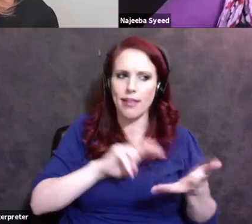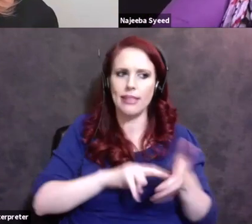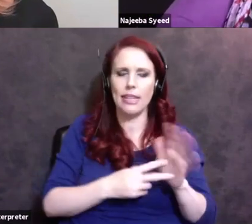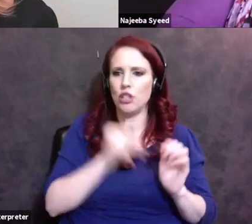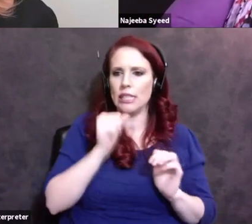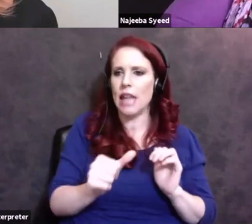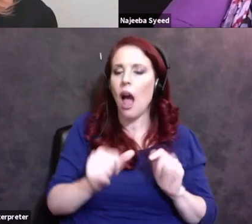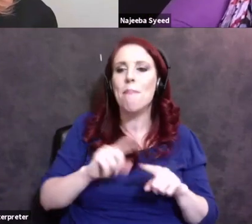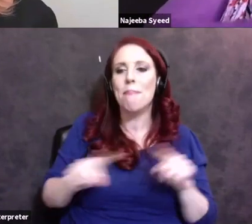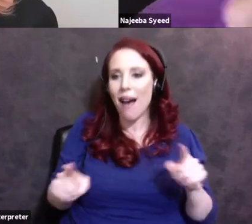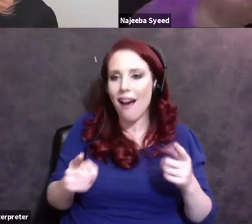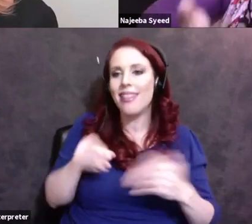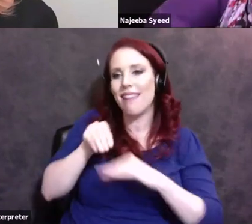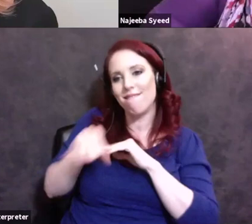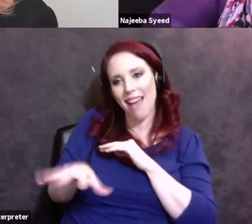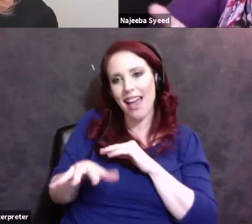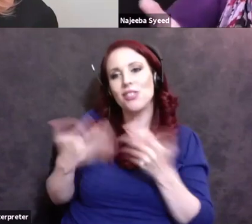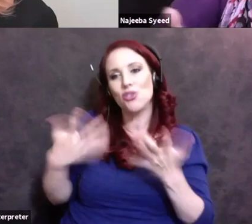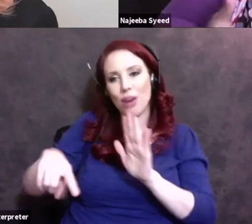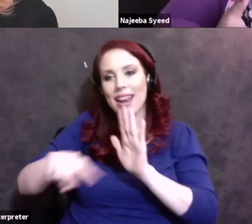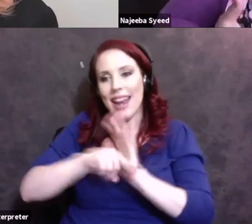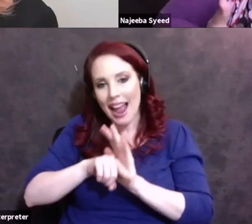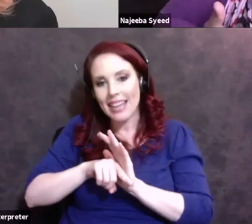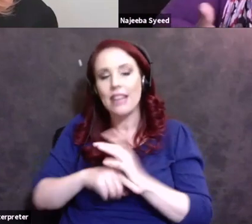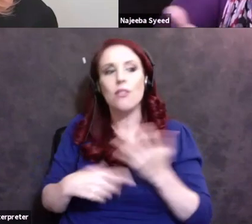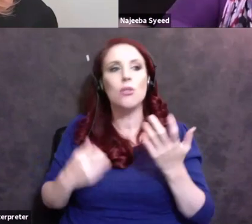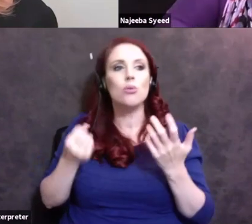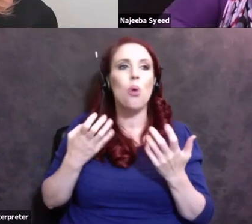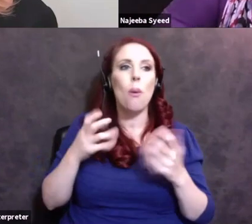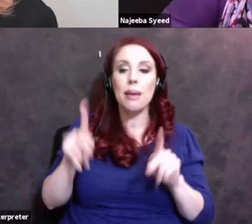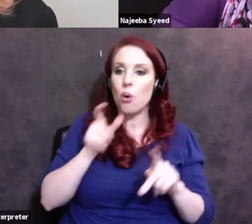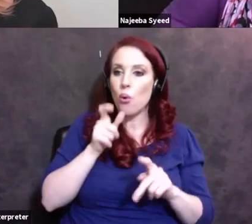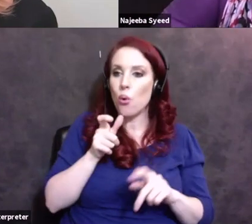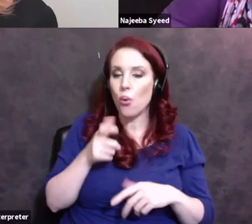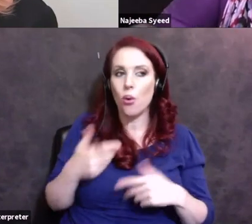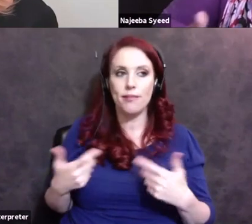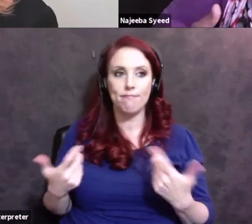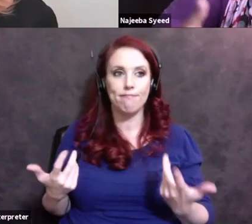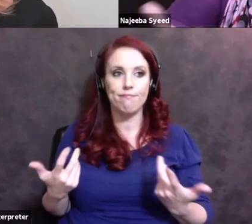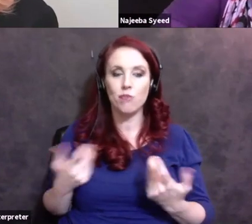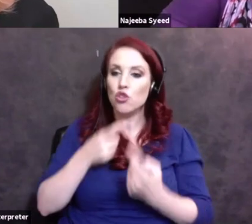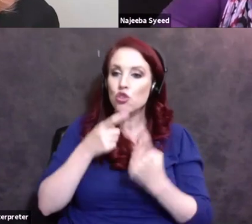So, you are dealing with people who carry perhaps a lot of struggle already with trying